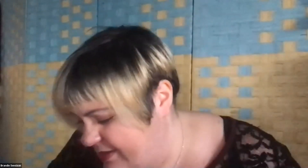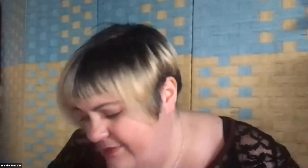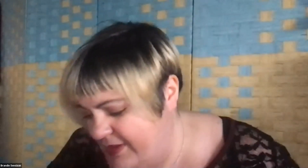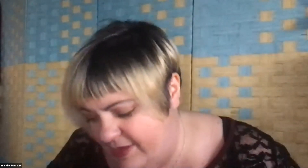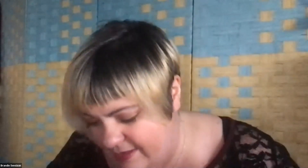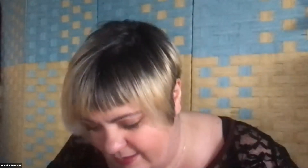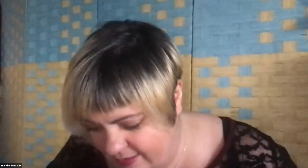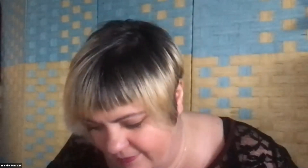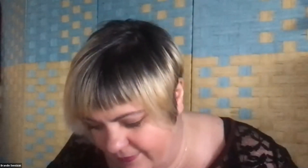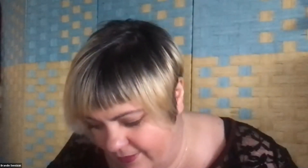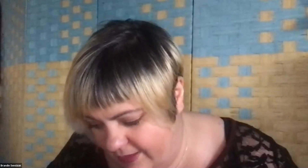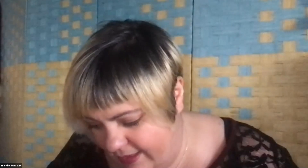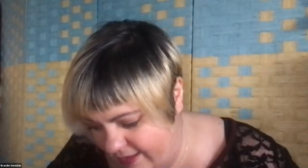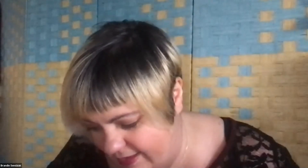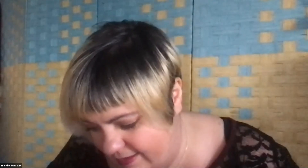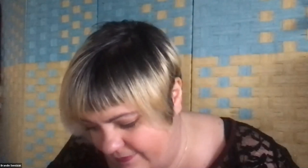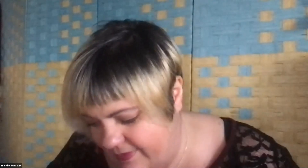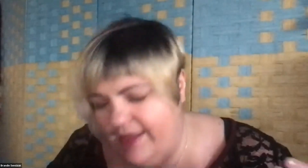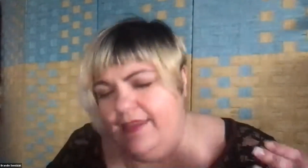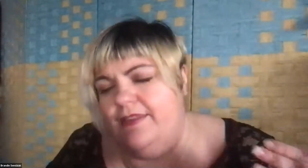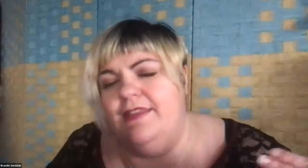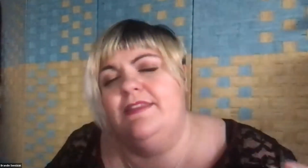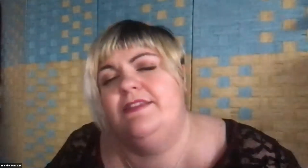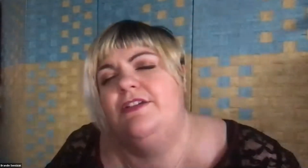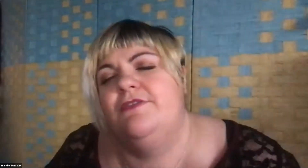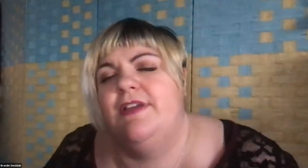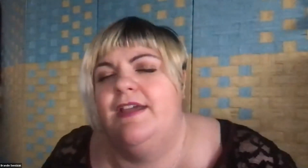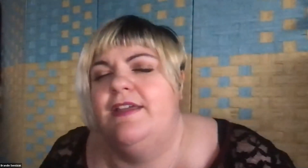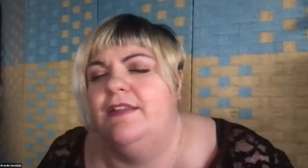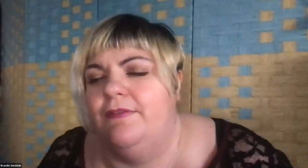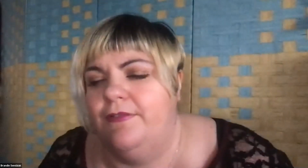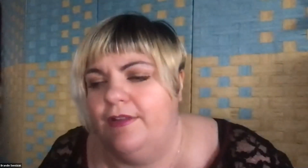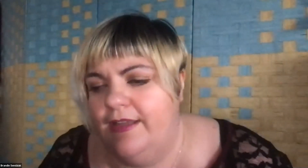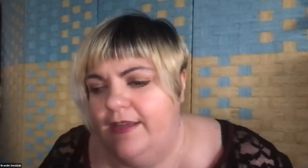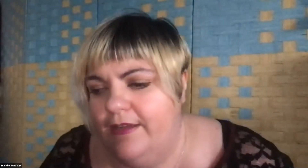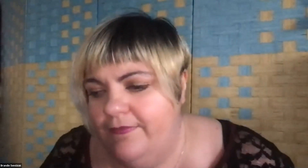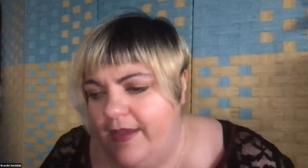. We are worried